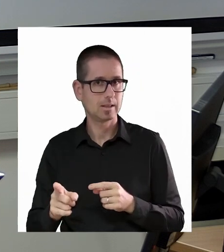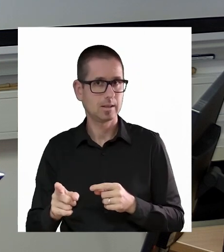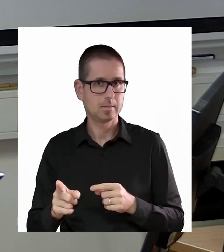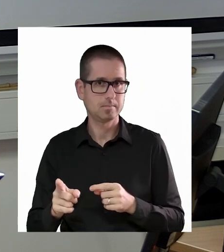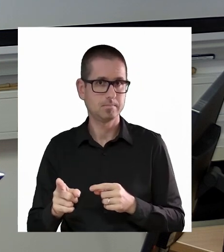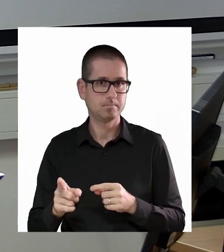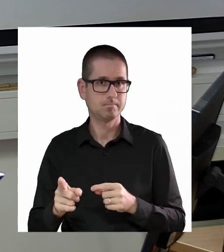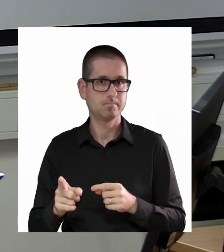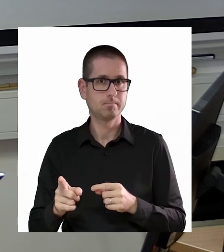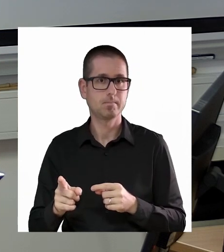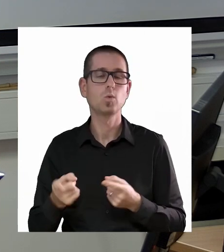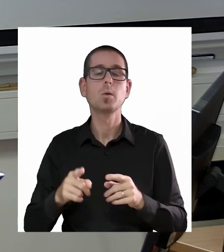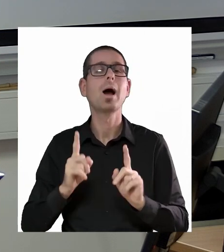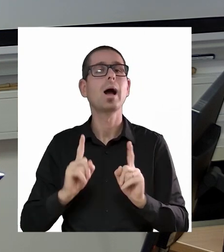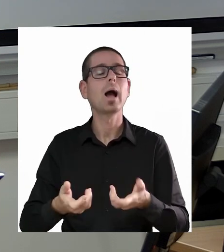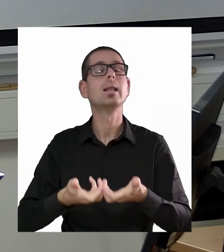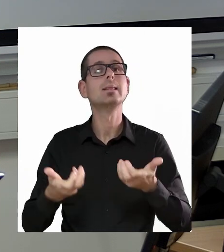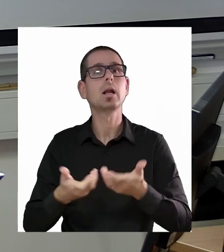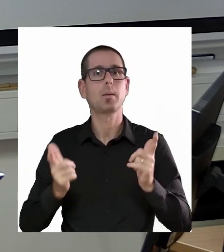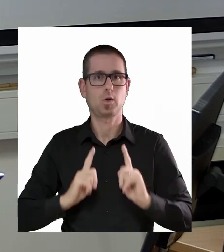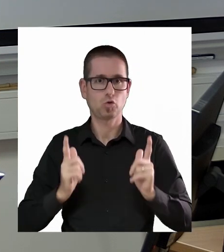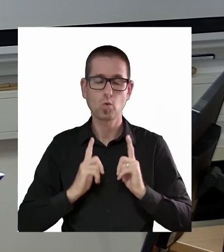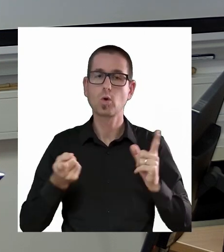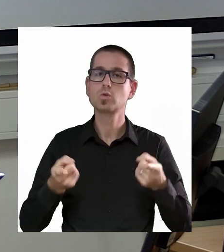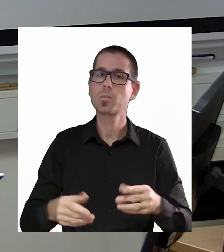what does the market expect or need from